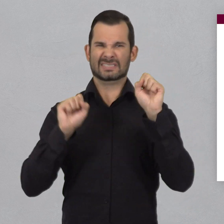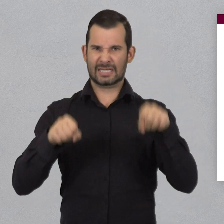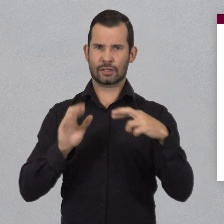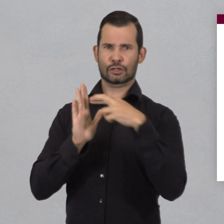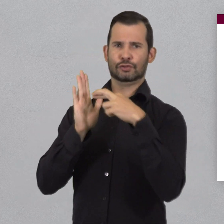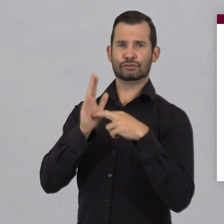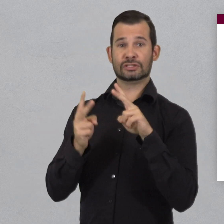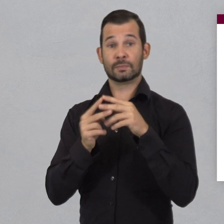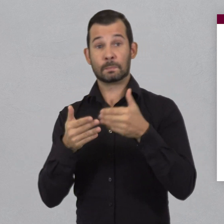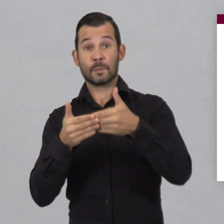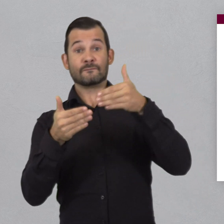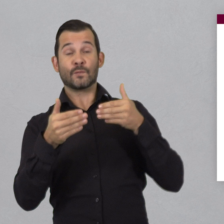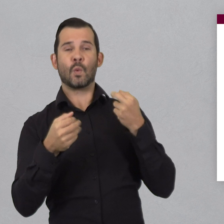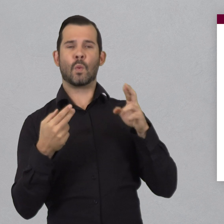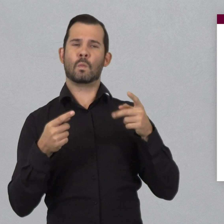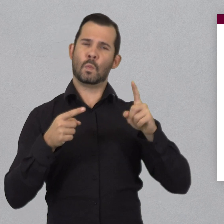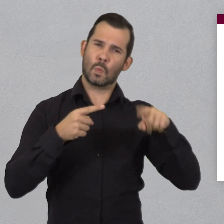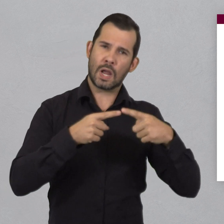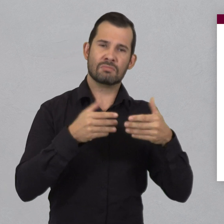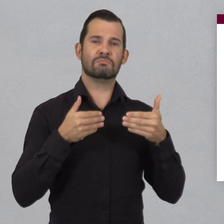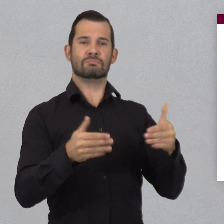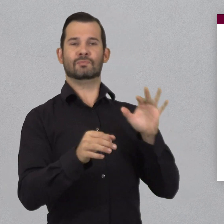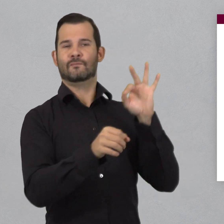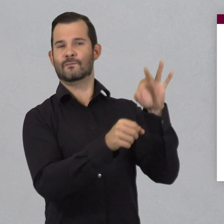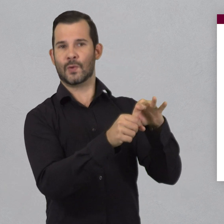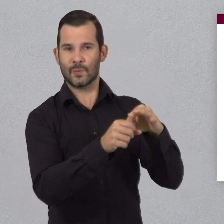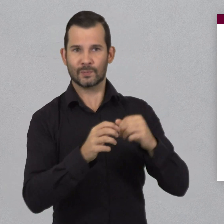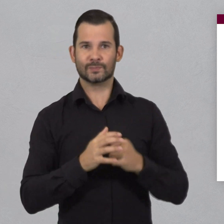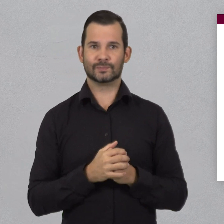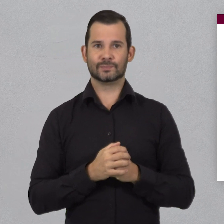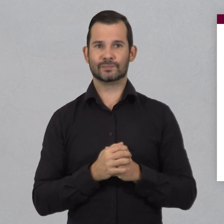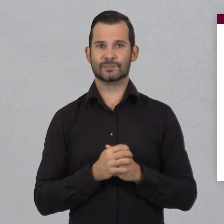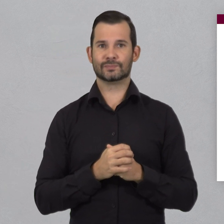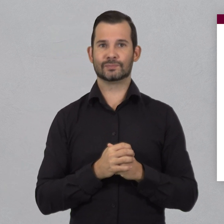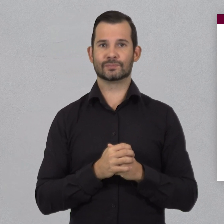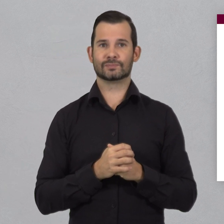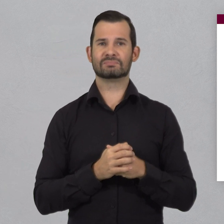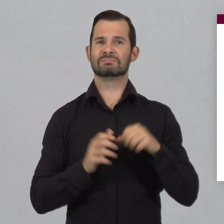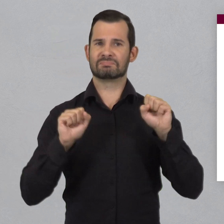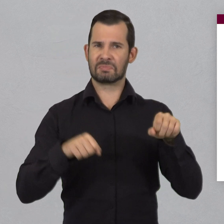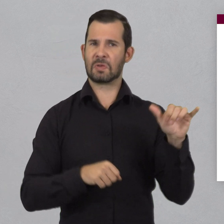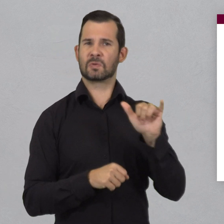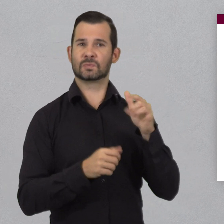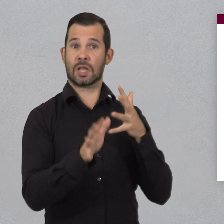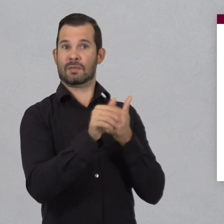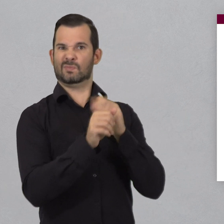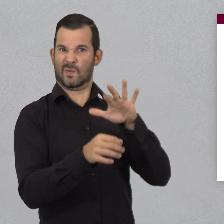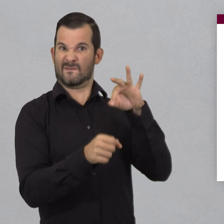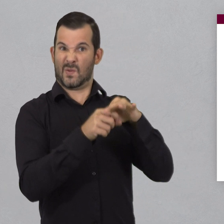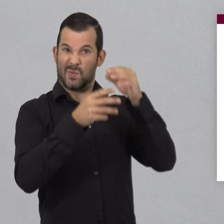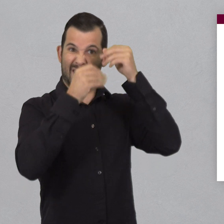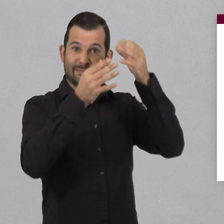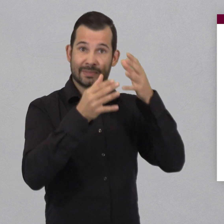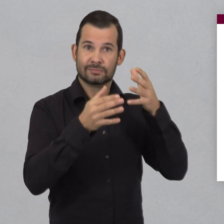register either before or when you go to vote. You can also update your voter information